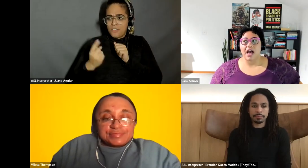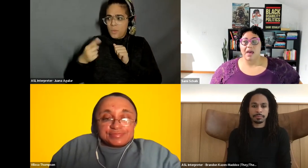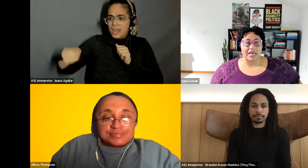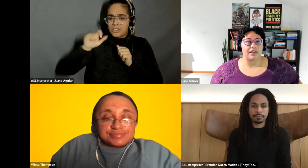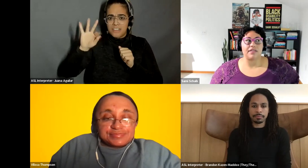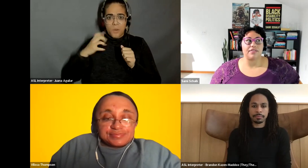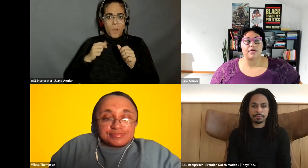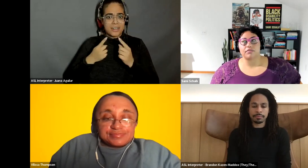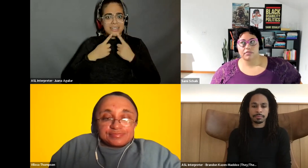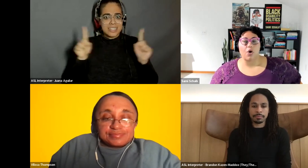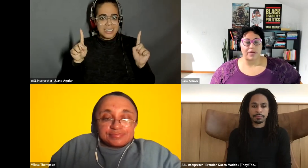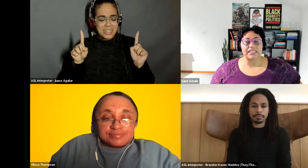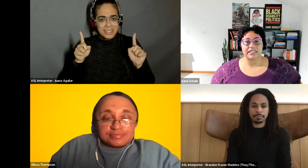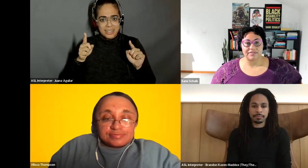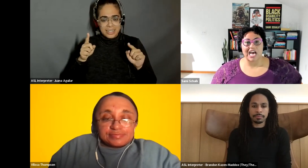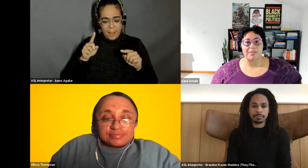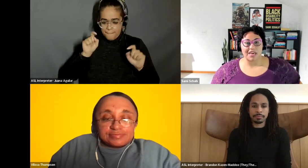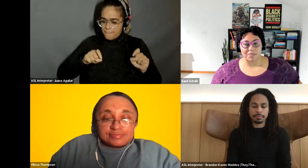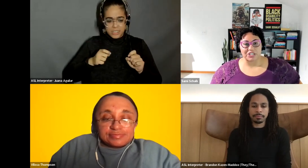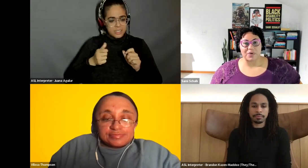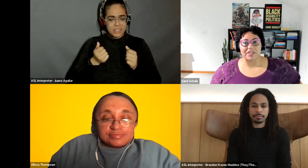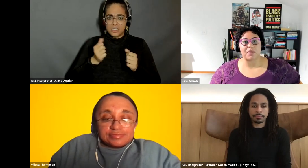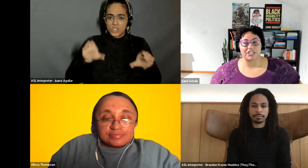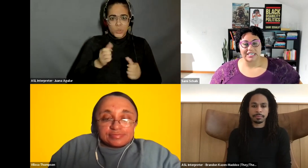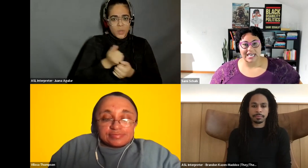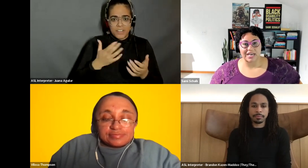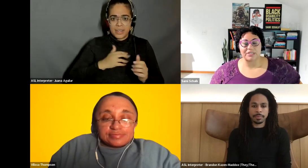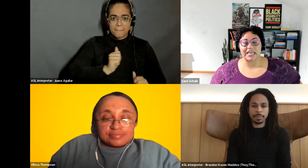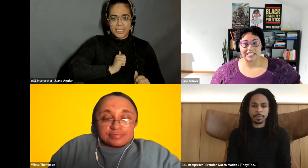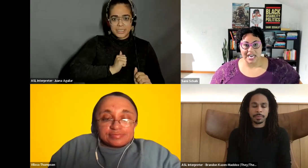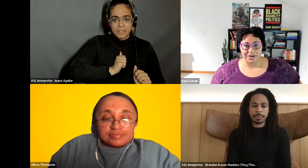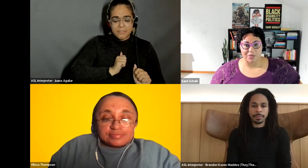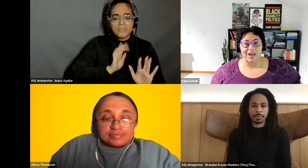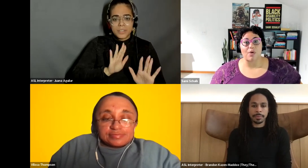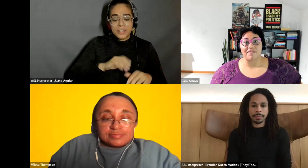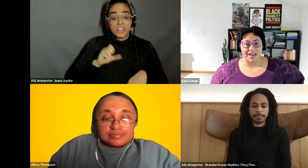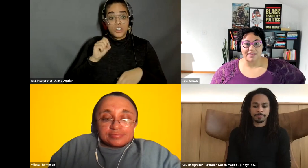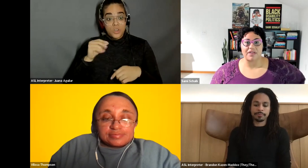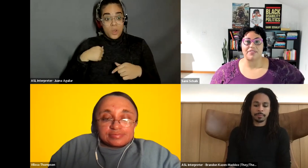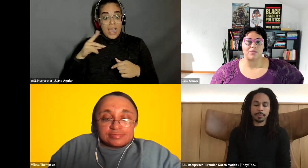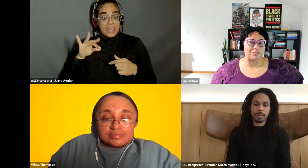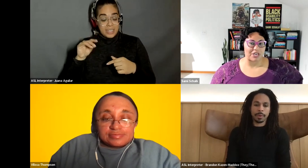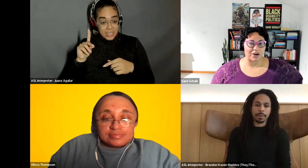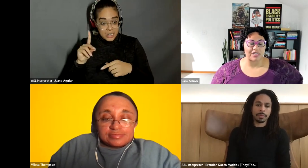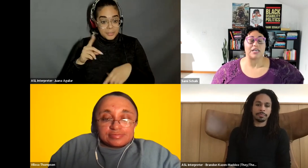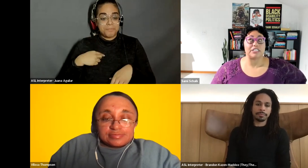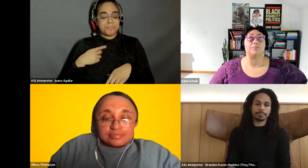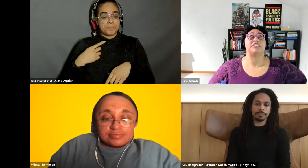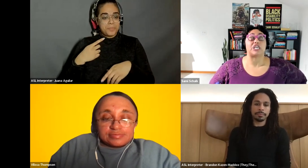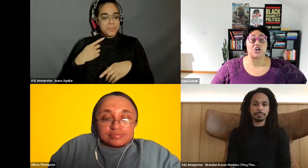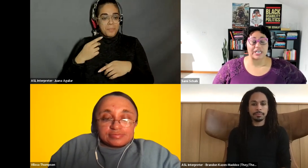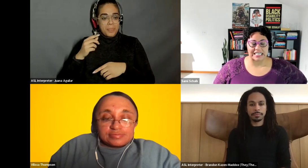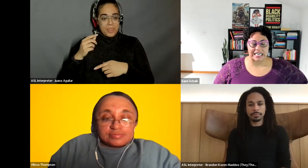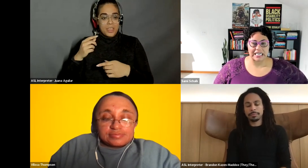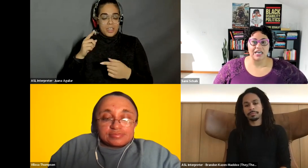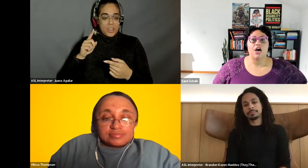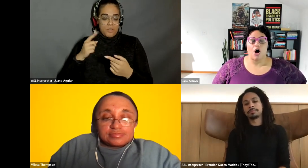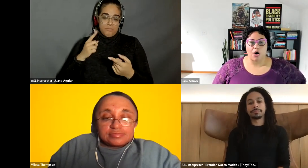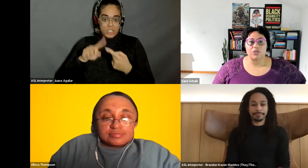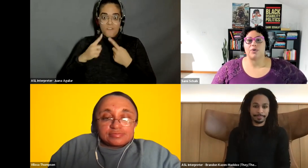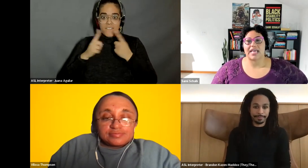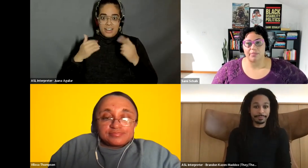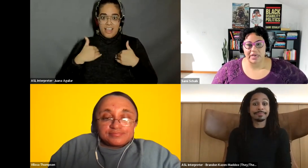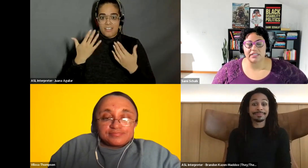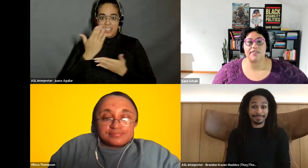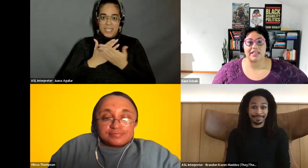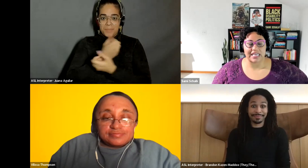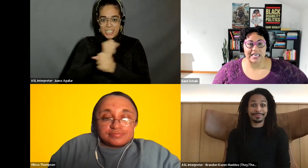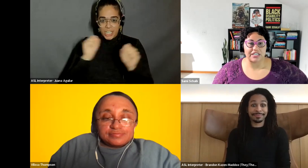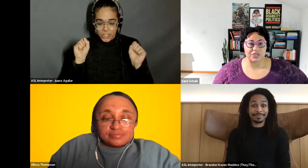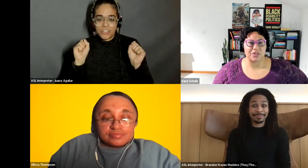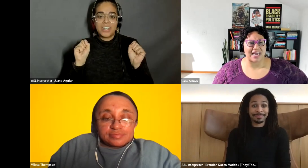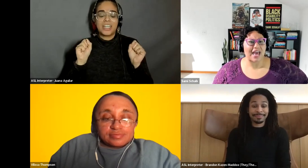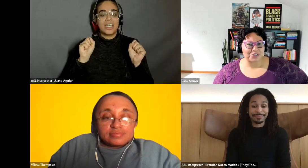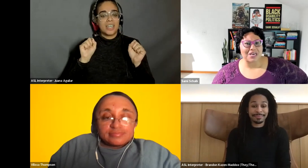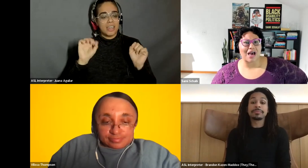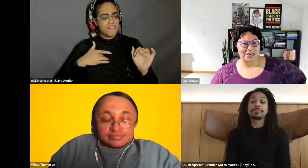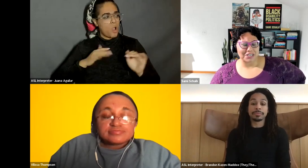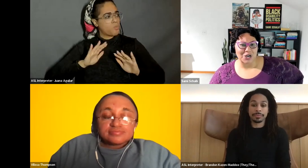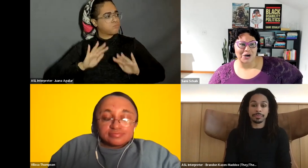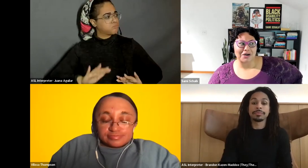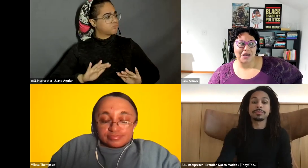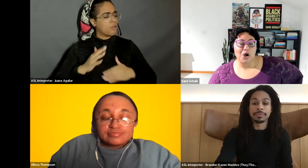Sami Schalk: I mean the coincidence of timing of me doing this project as I was getting tenure right? Where I finally felt like there was some some security also allowed me to then lean into like. Actually, I'm going to start